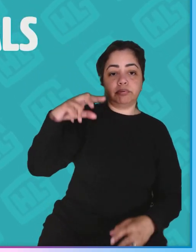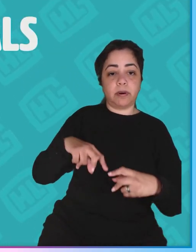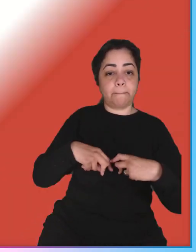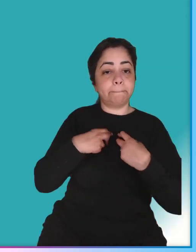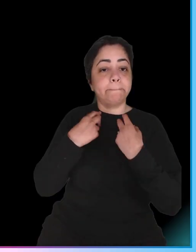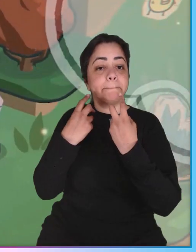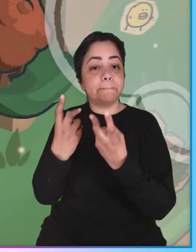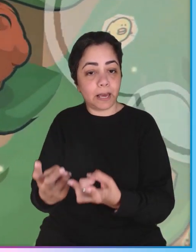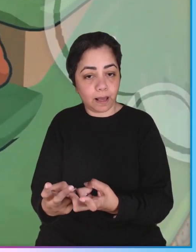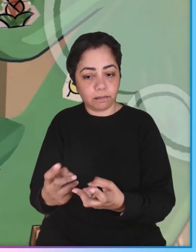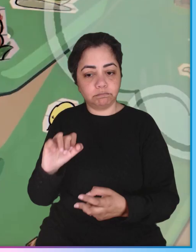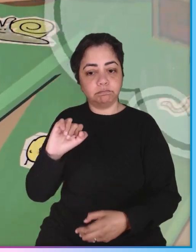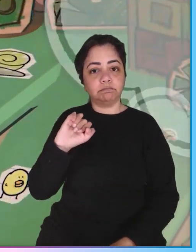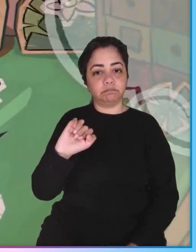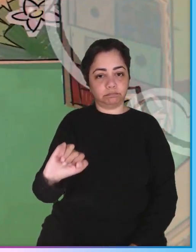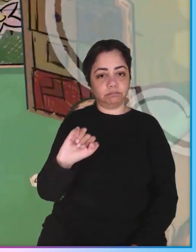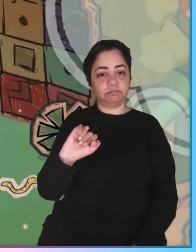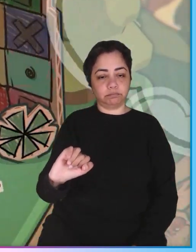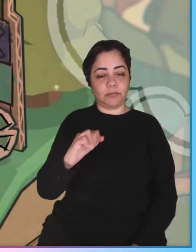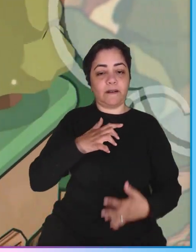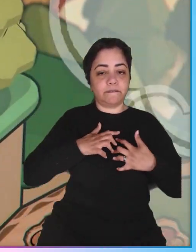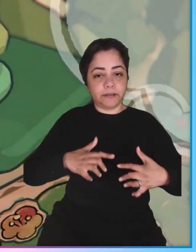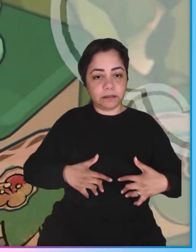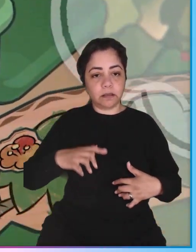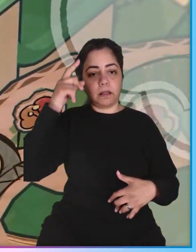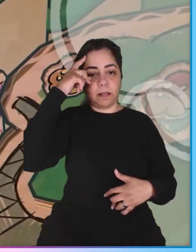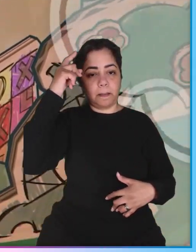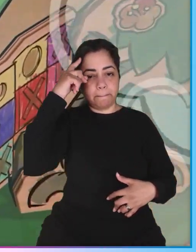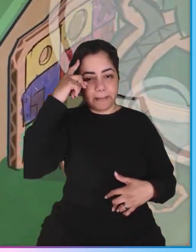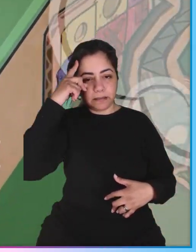The team at Hyperluminal are committed to making games better